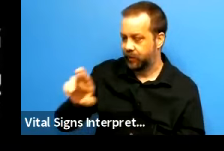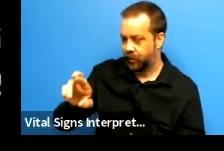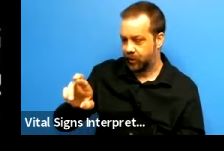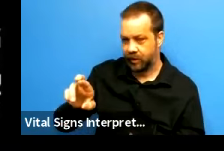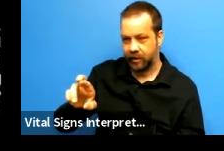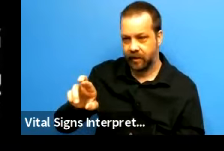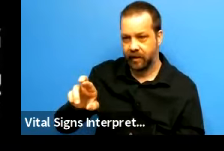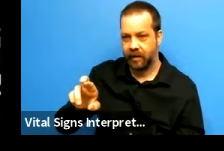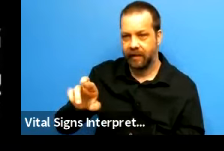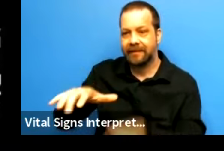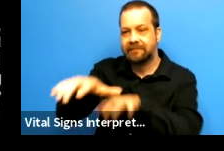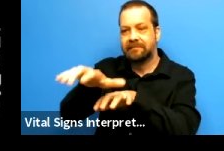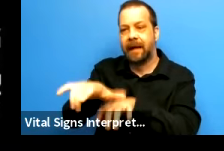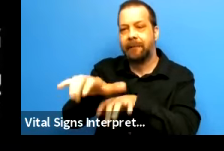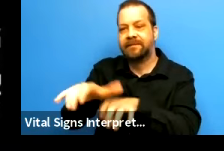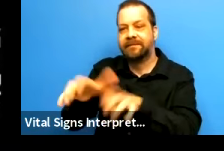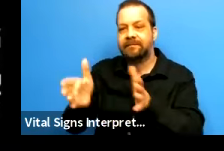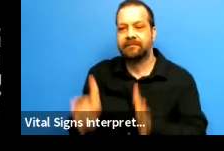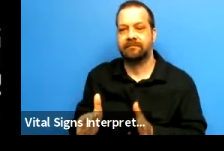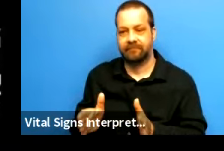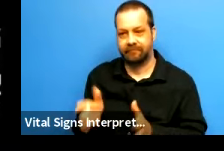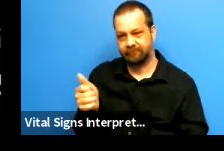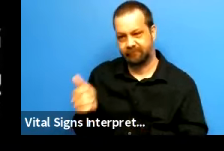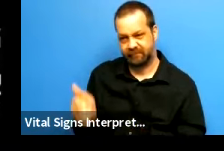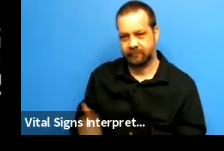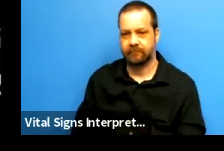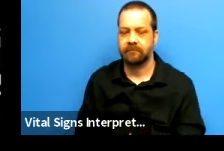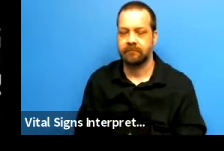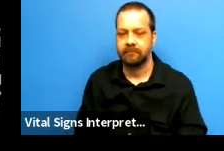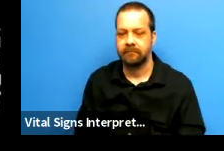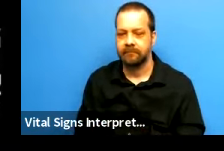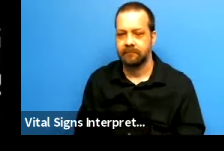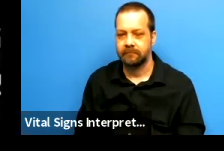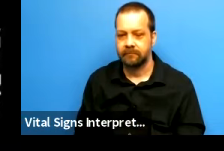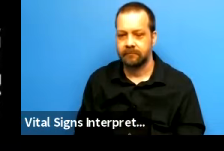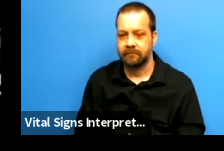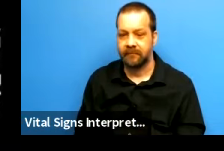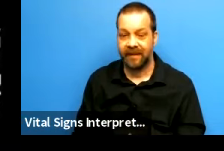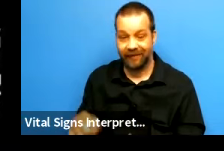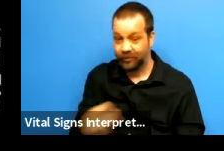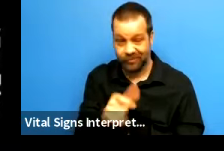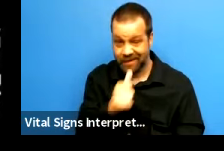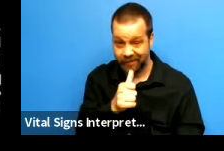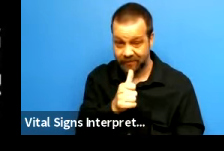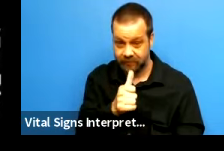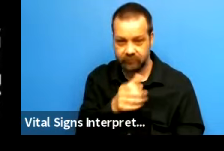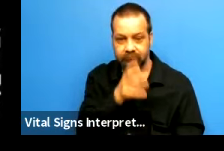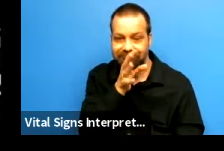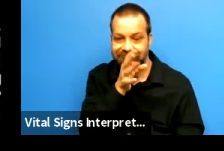who is our captioner today. If you are not actively speaking, please mute your microphone.